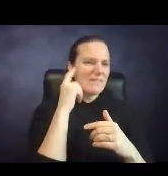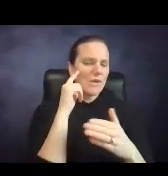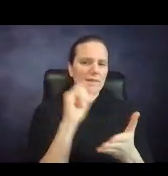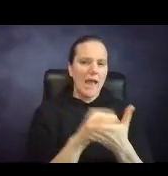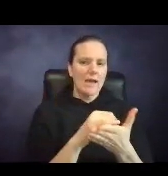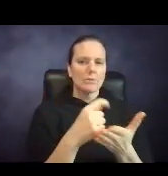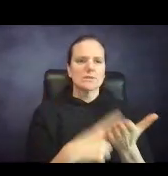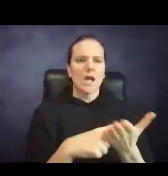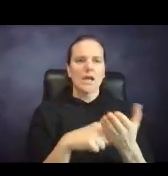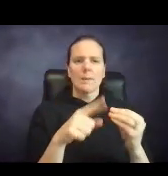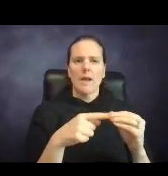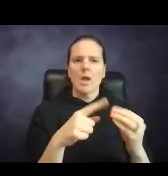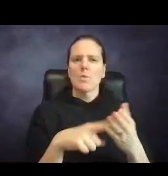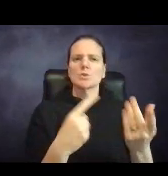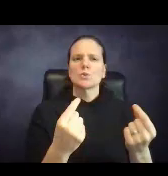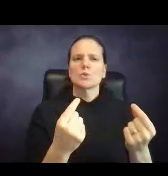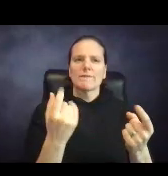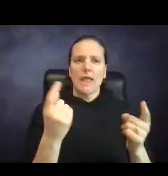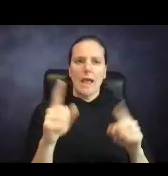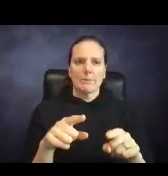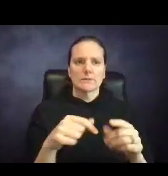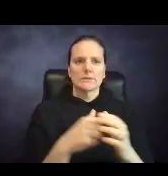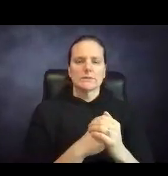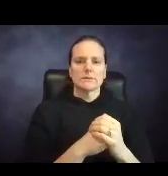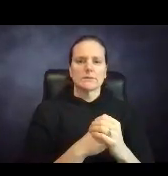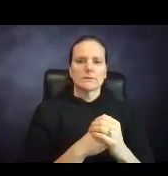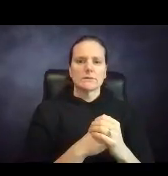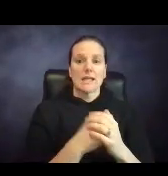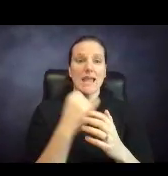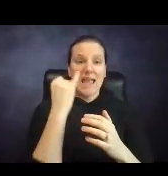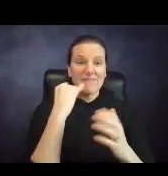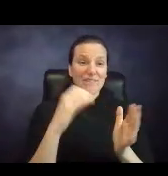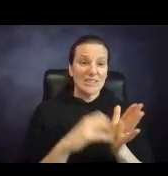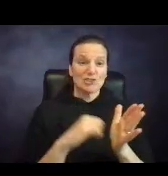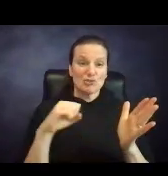If that happens. If you have had a hysterectomy and you've been on hormone replacement therapy,